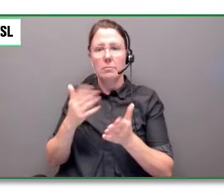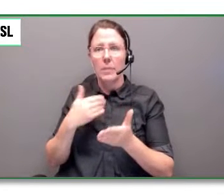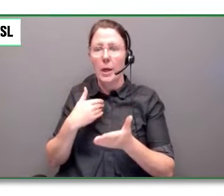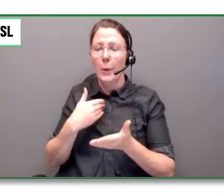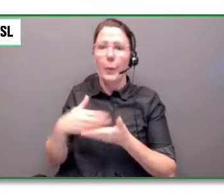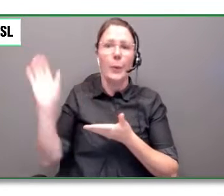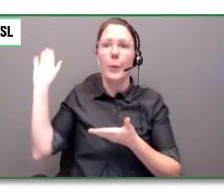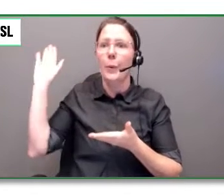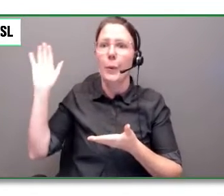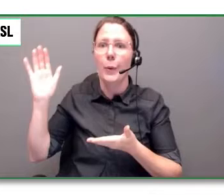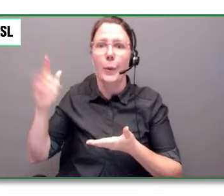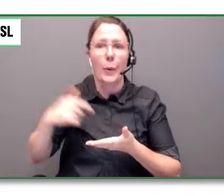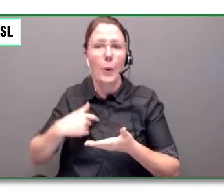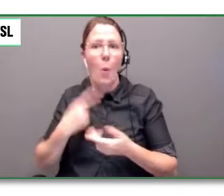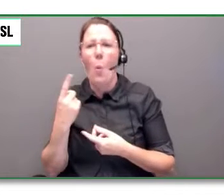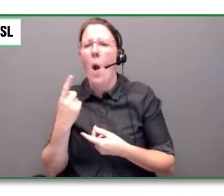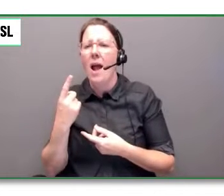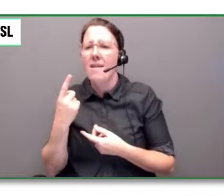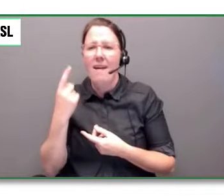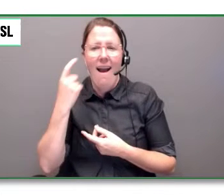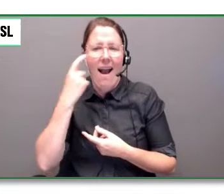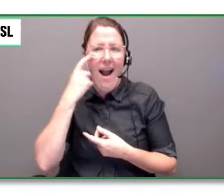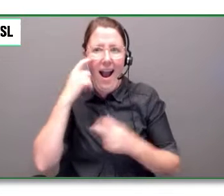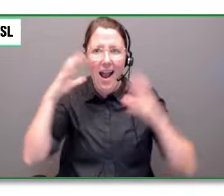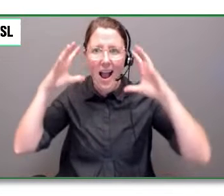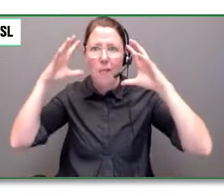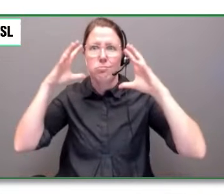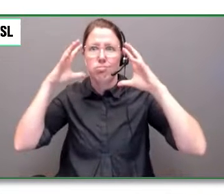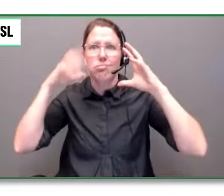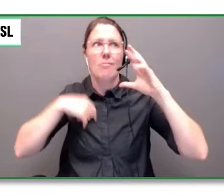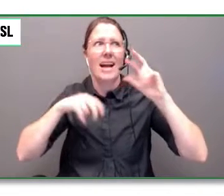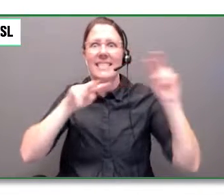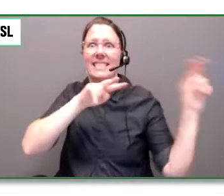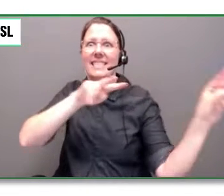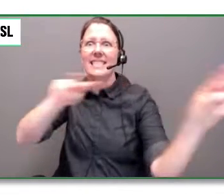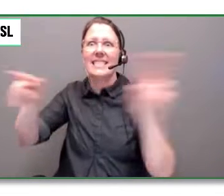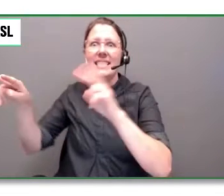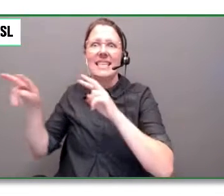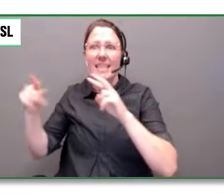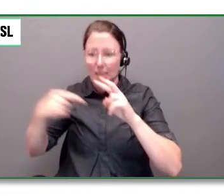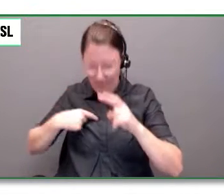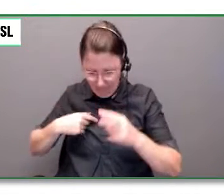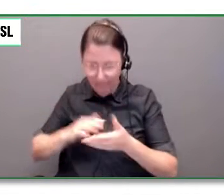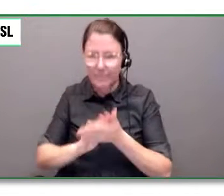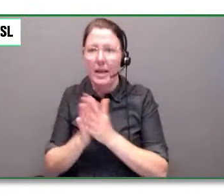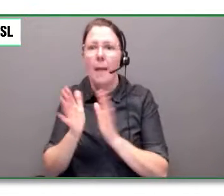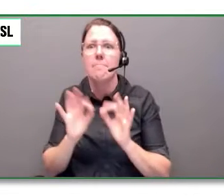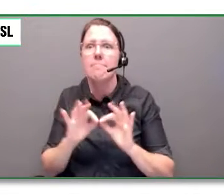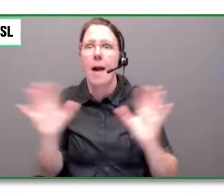see on the left um an image that someone has sketched of this transparent eyeball